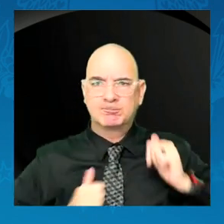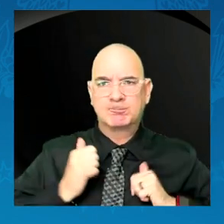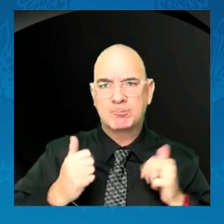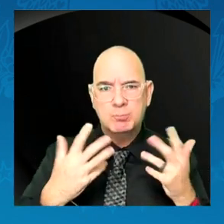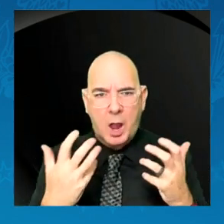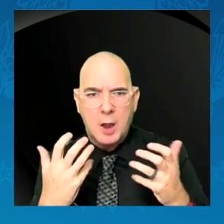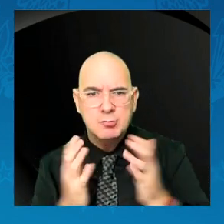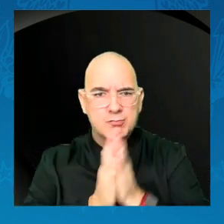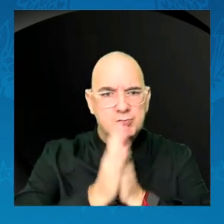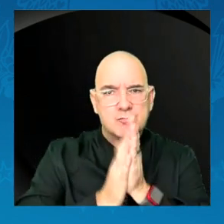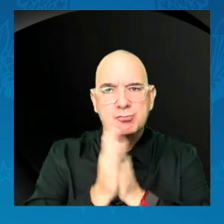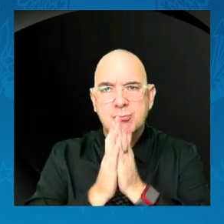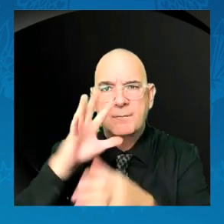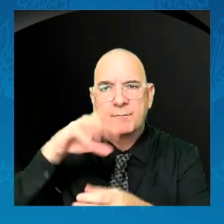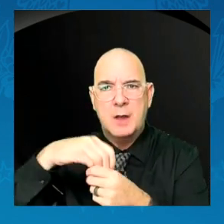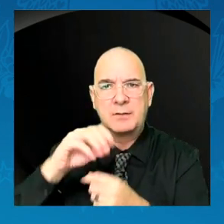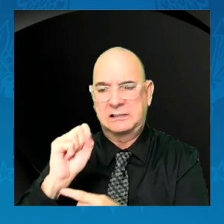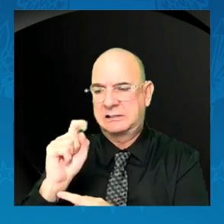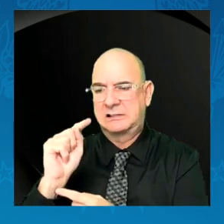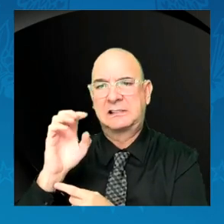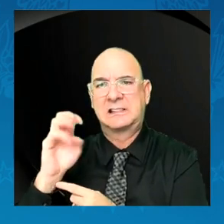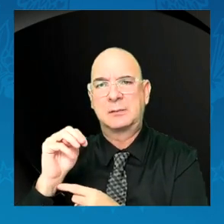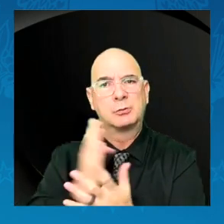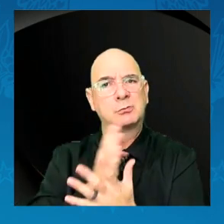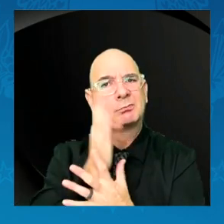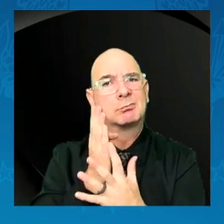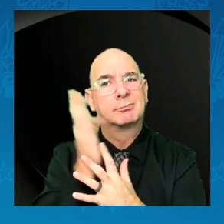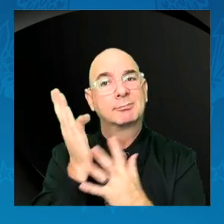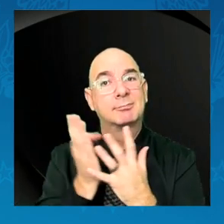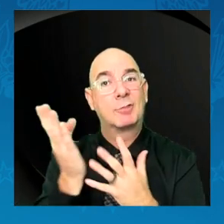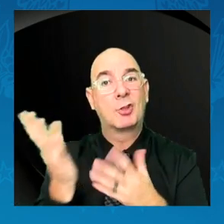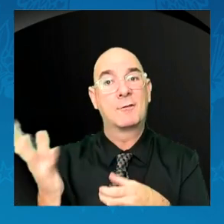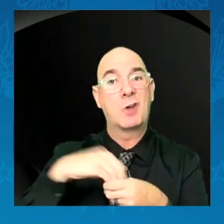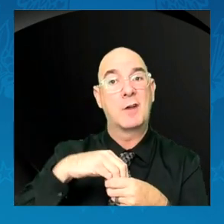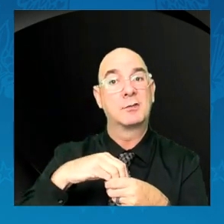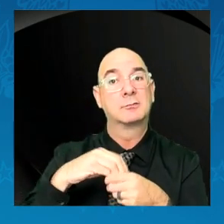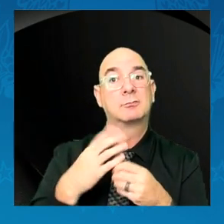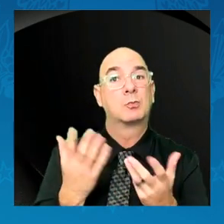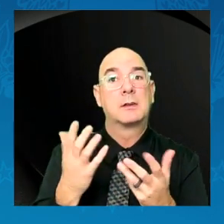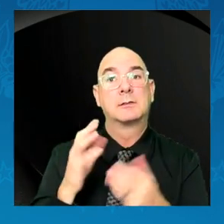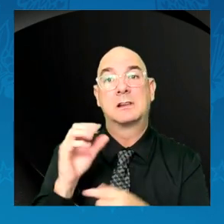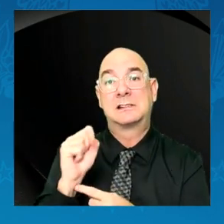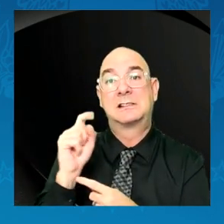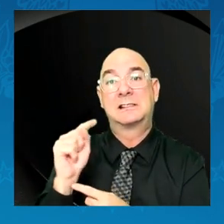and to support increased participation in STEM fields. For example, in a Row created an internship program